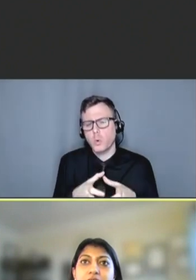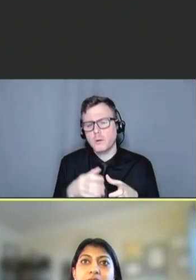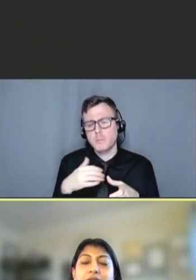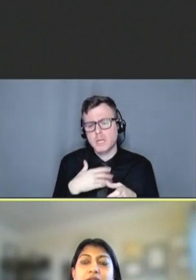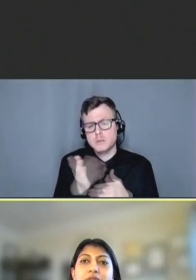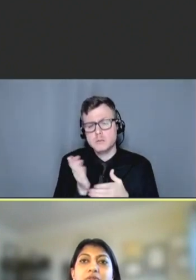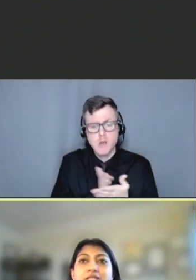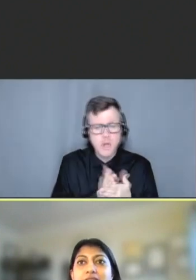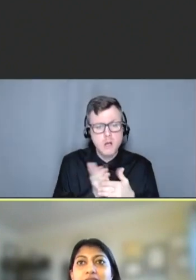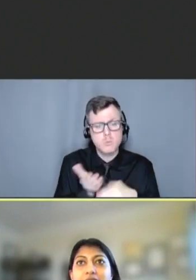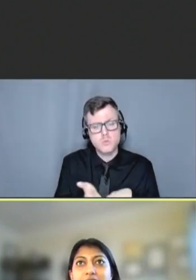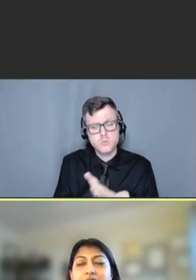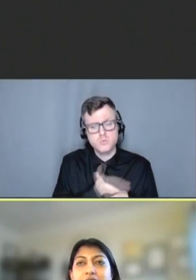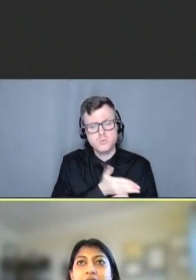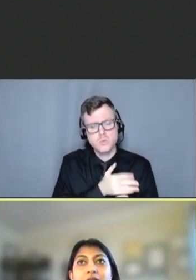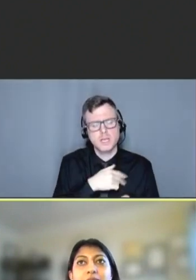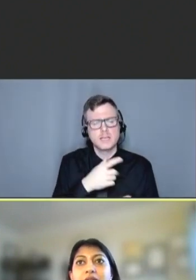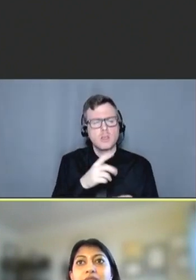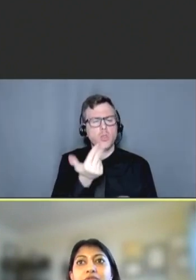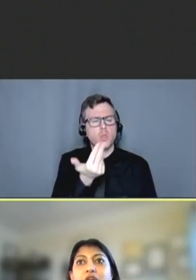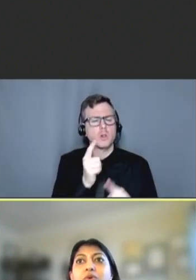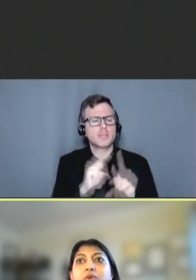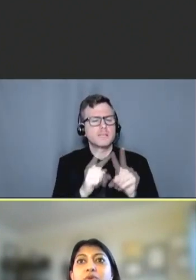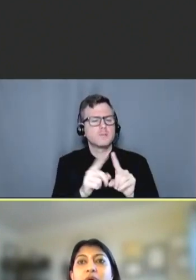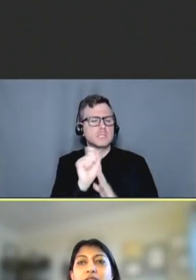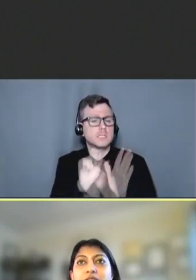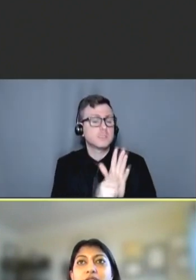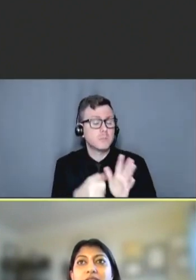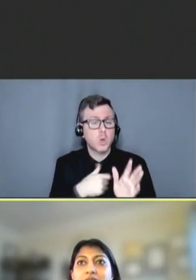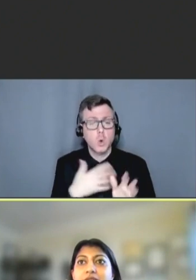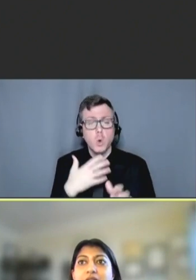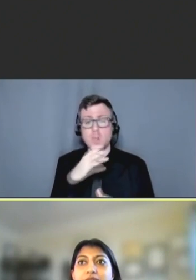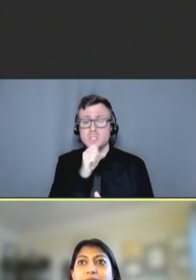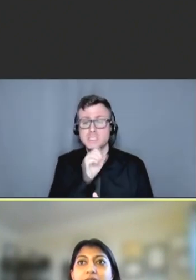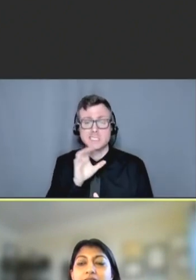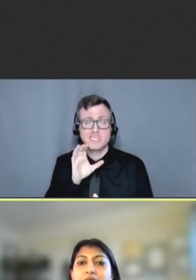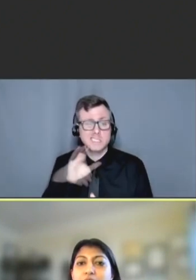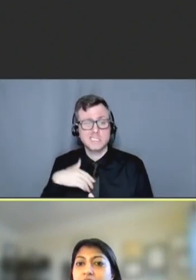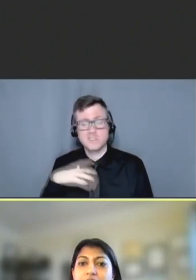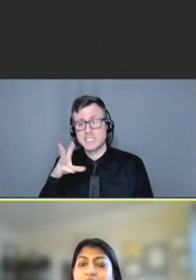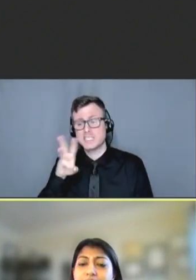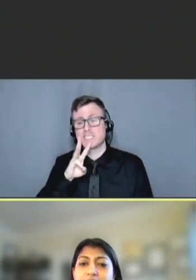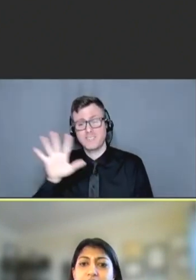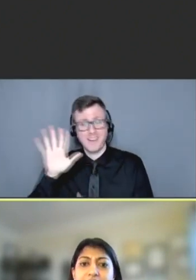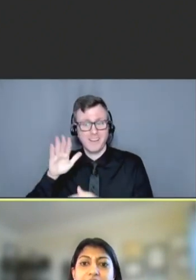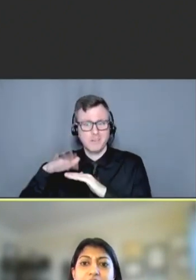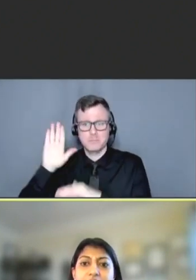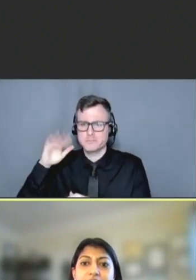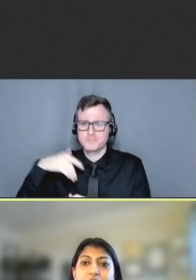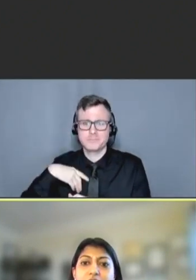about 13 states, but for the older one, so 65-plus, really there are declines across